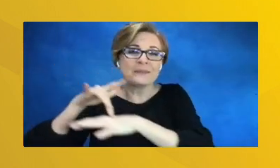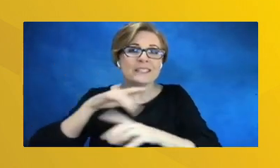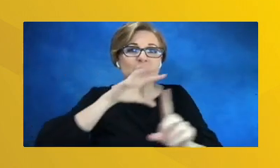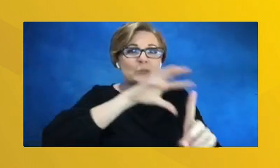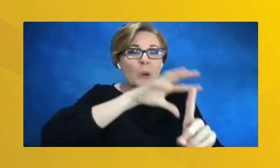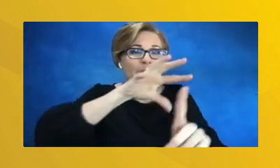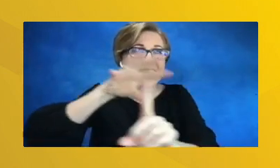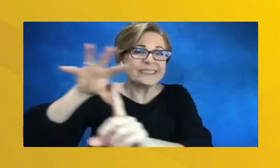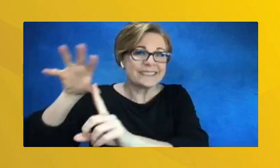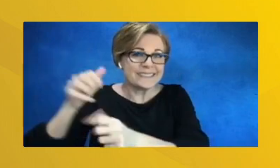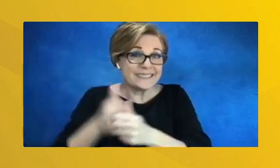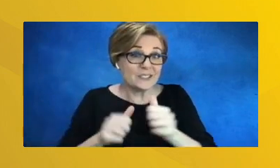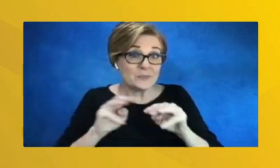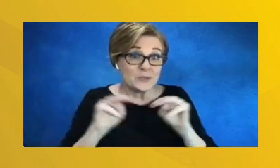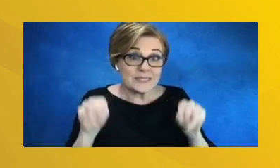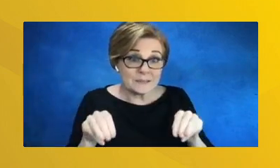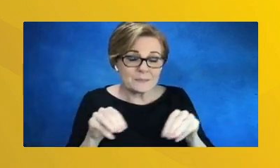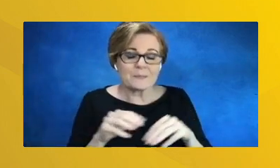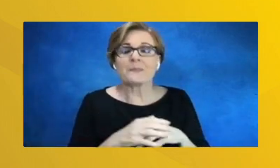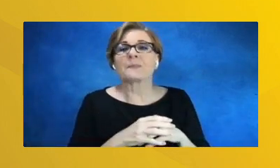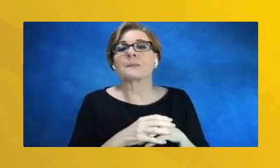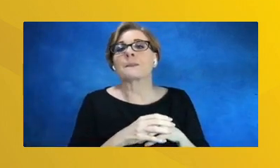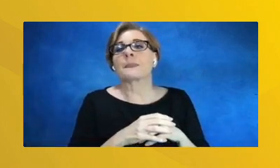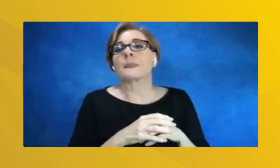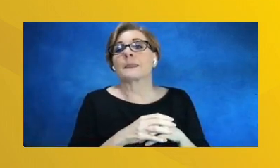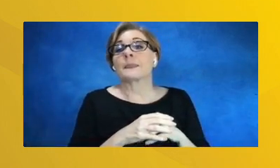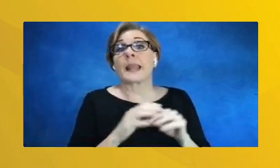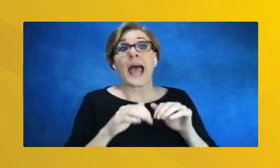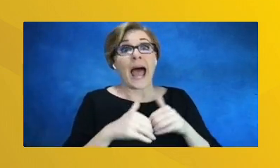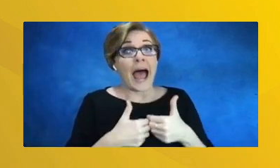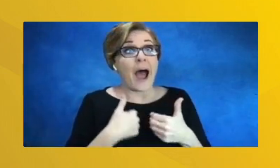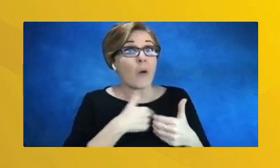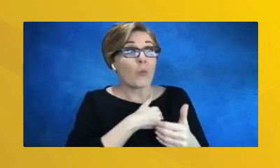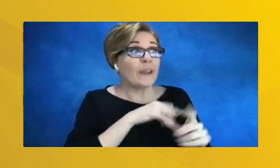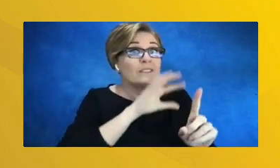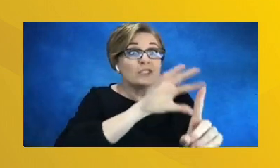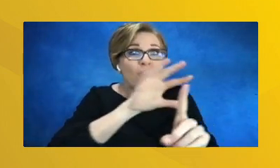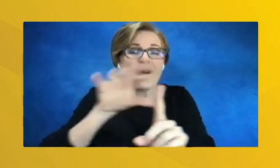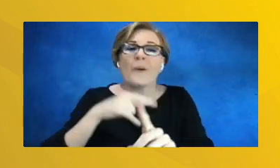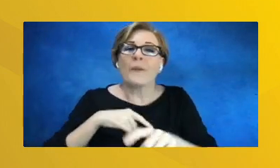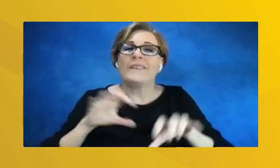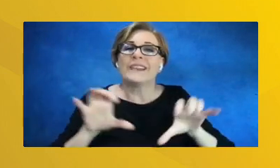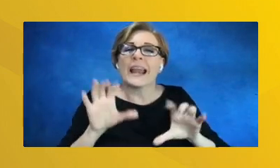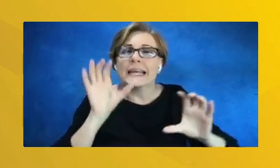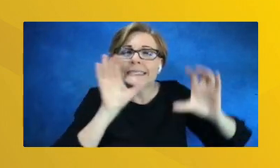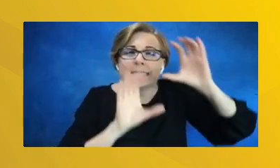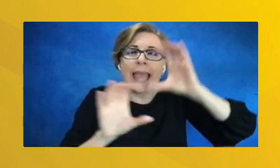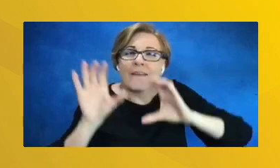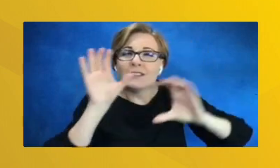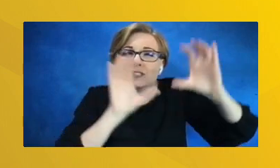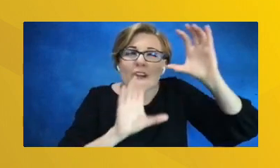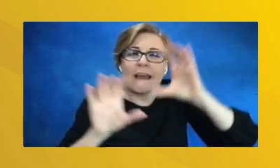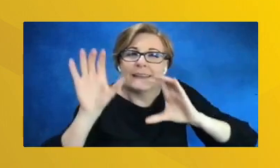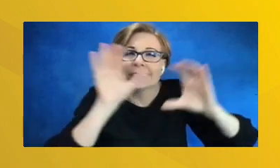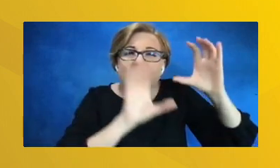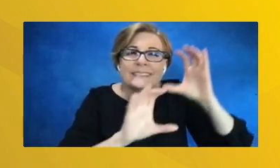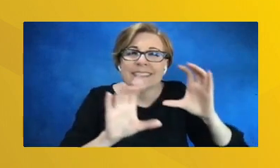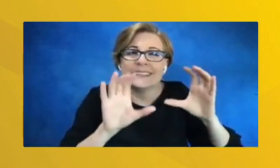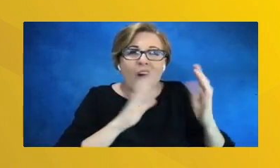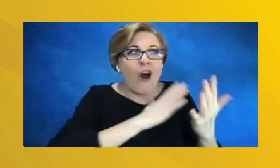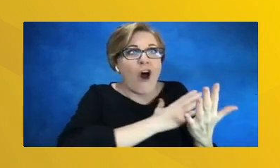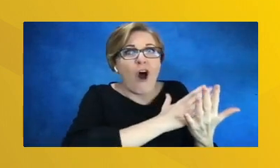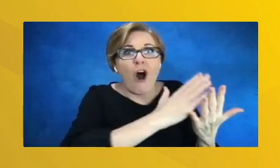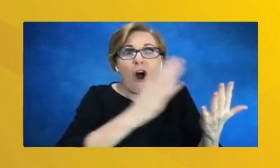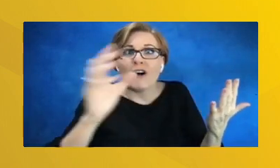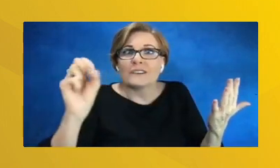And one way we've done that is making a scavenger hunt across the entire Smithsonian Institution,